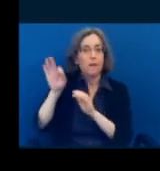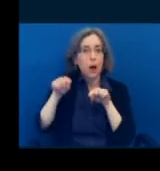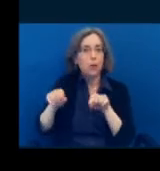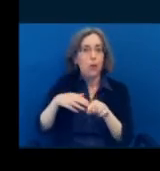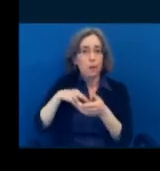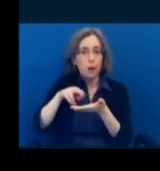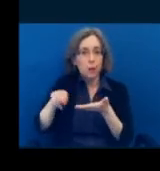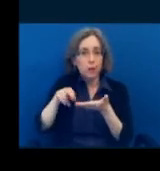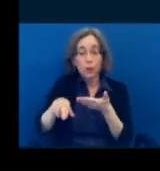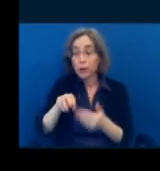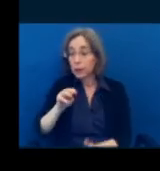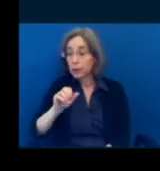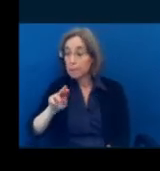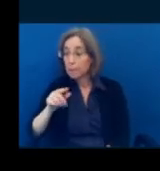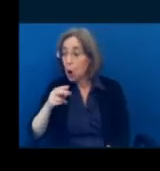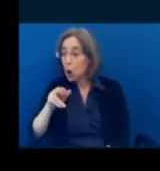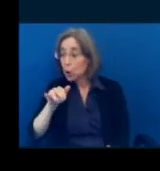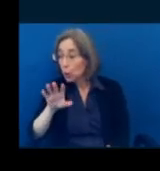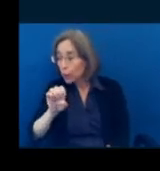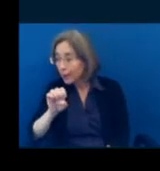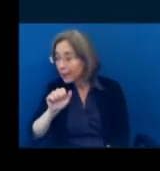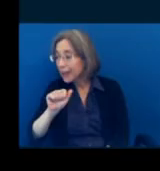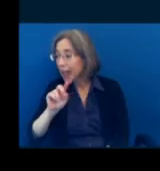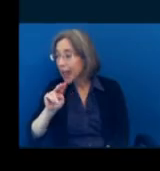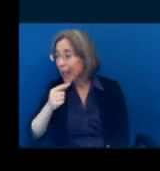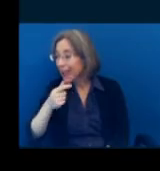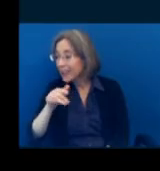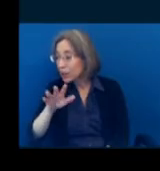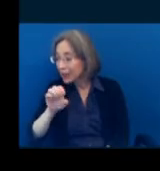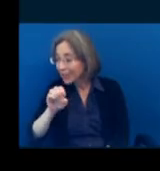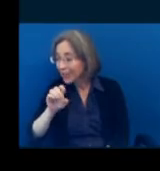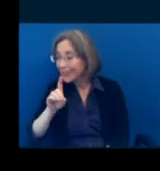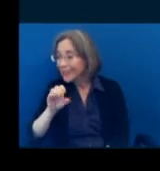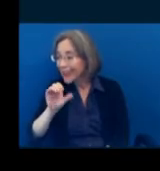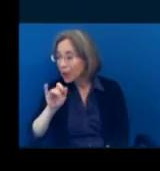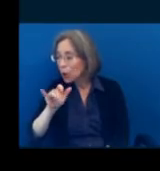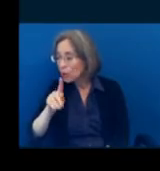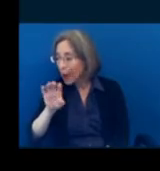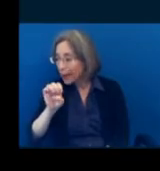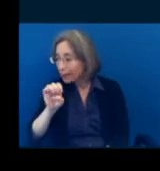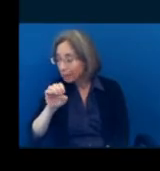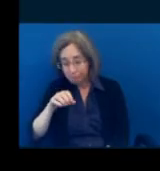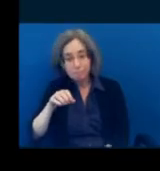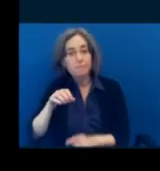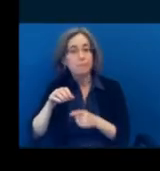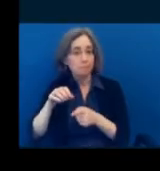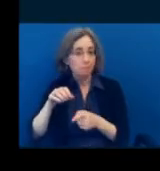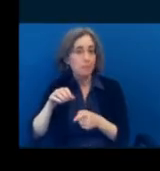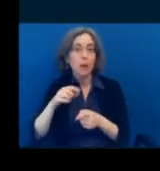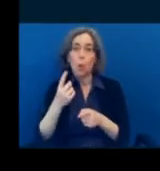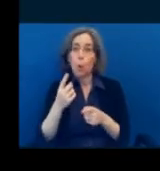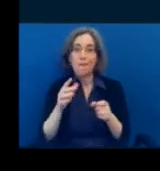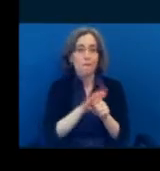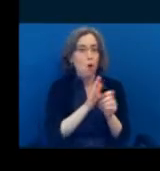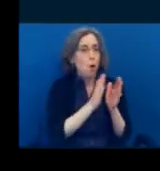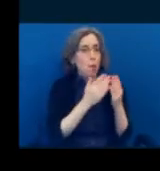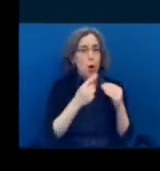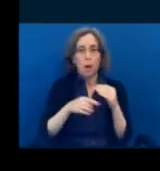THIS IS MARGARET [INDISCERNIBLE] SHE'S WRITTEN A FANTASTIC BOOK CALLED THE KING'S MIDWIFE, OF